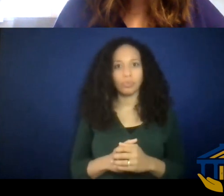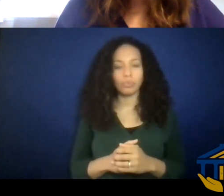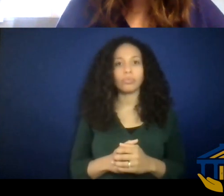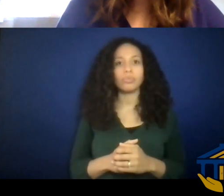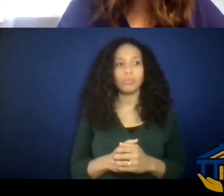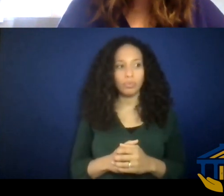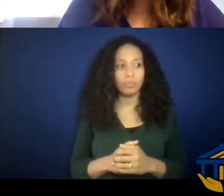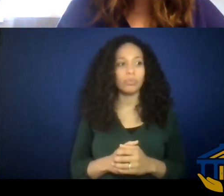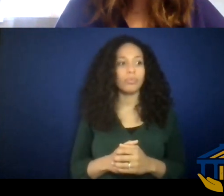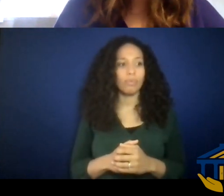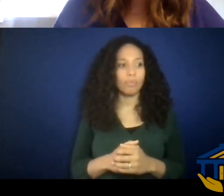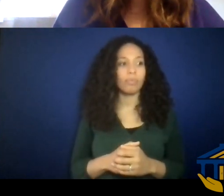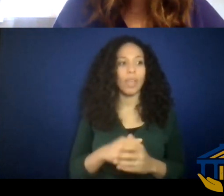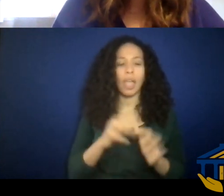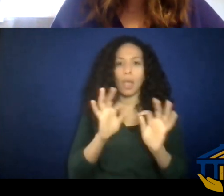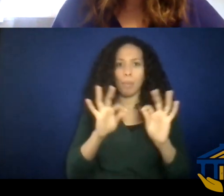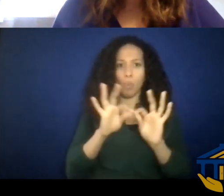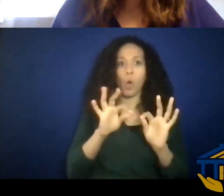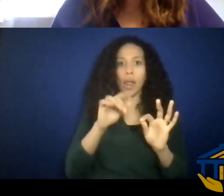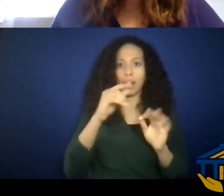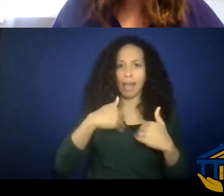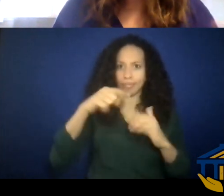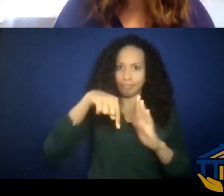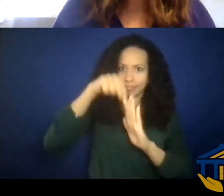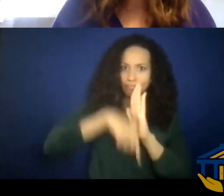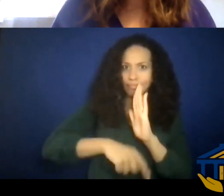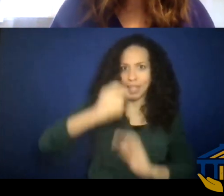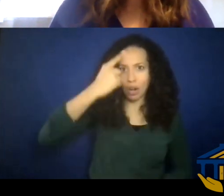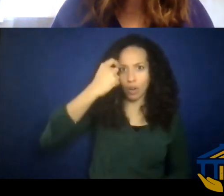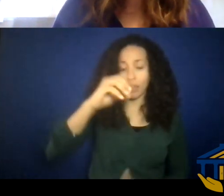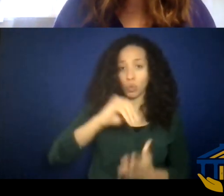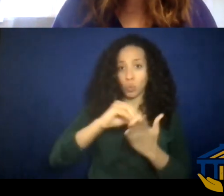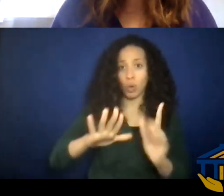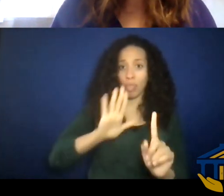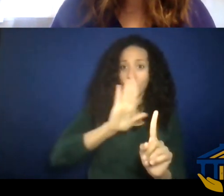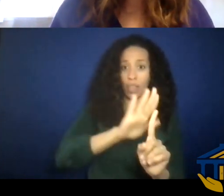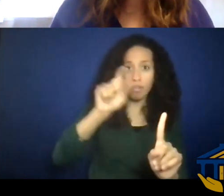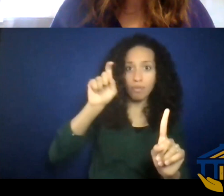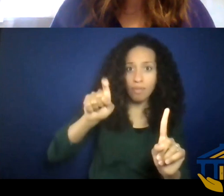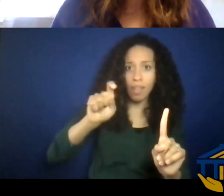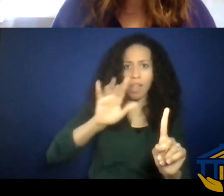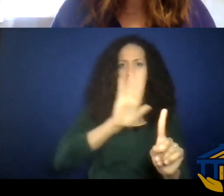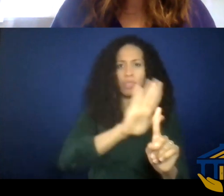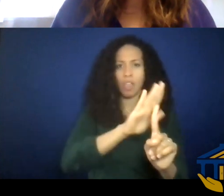of the student's individual needs and rights. As I said, an educated parent is the best advocate